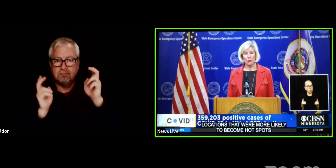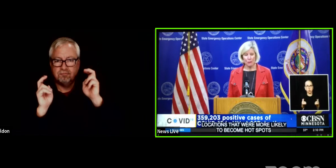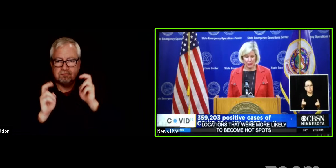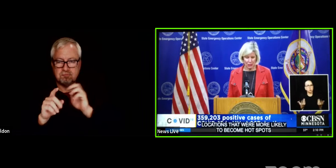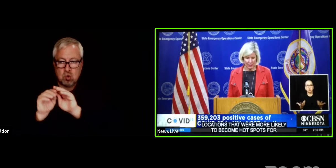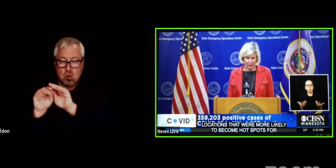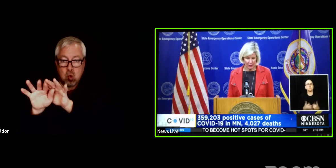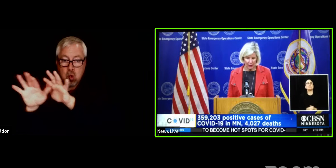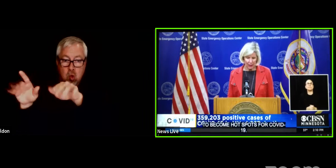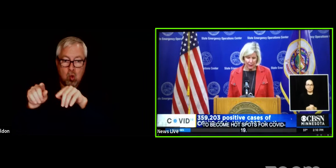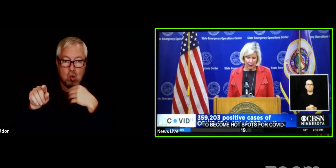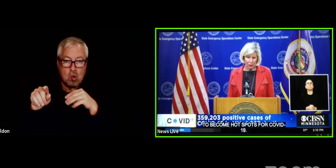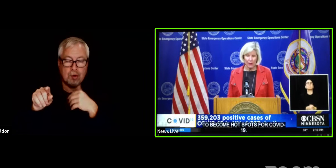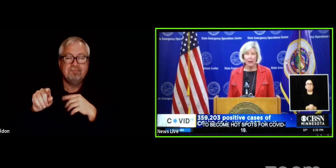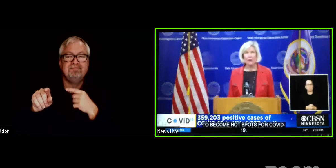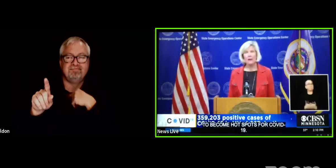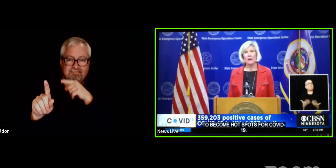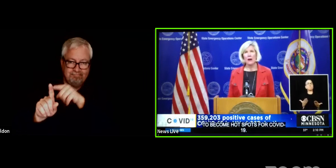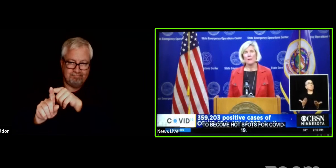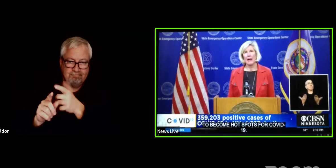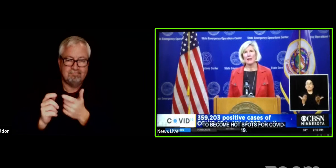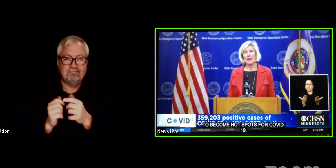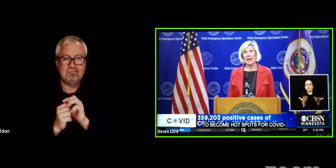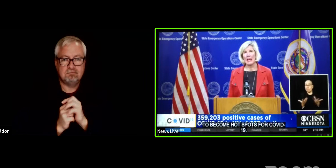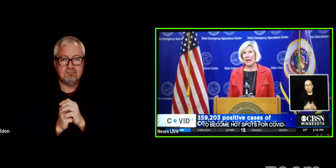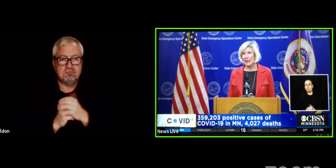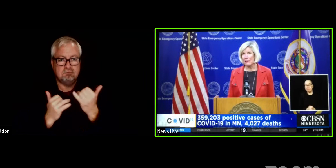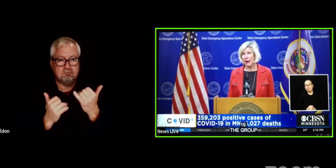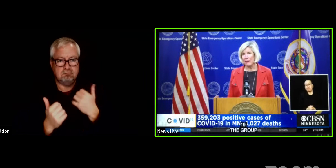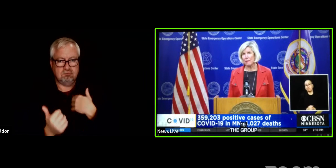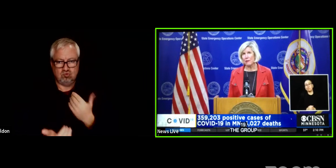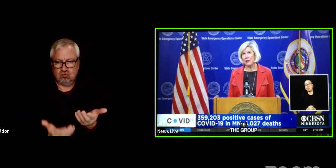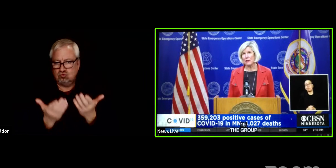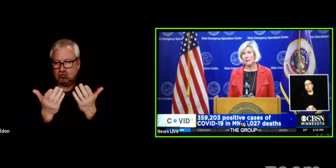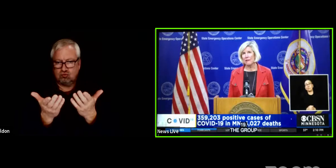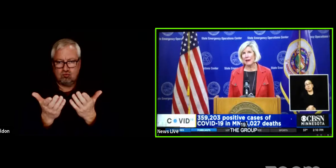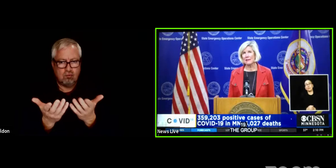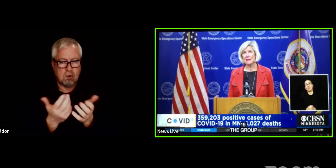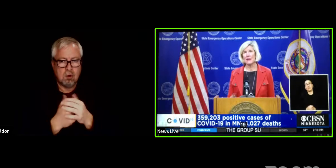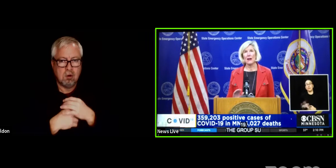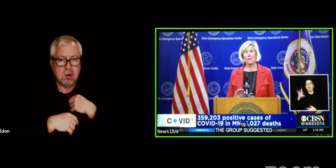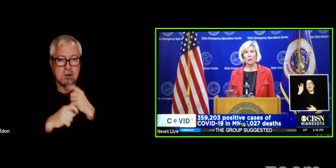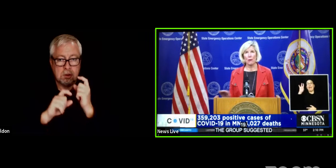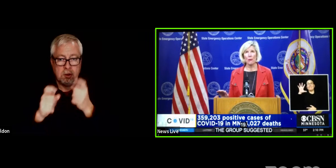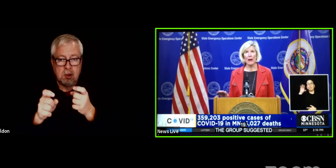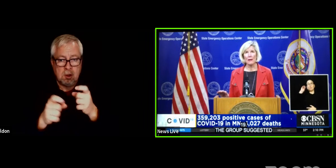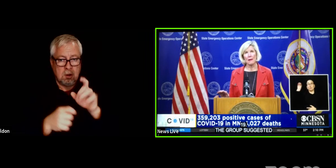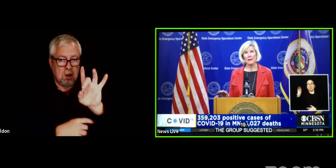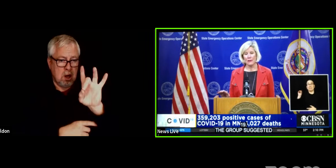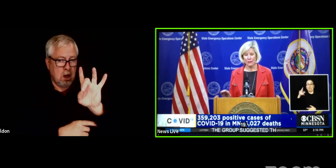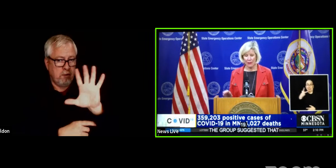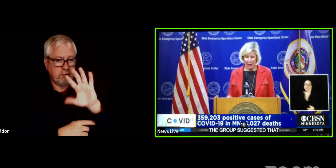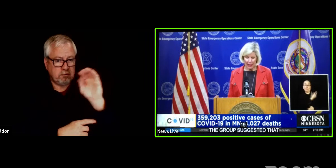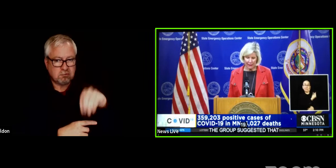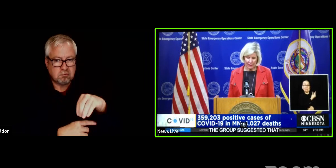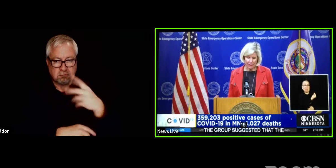GROUP SUGGESTED THAT WE ALLOCATE 85% OF THE VACCINE ON A PRORATA BASIS AND THEN